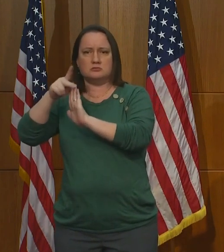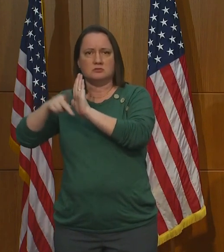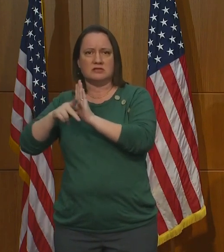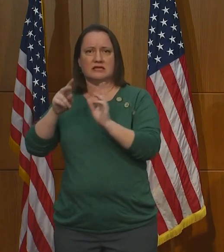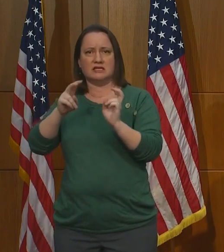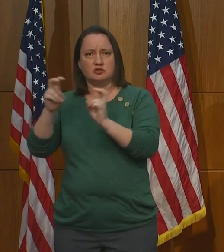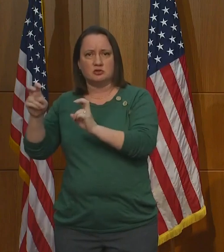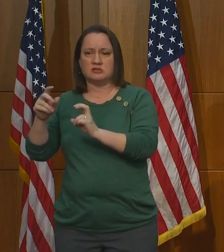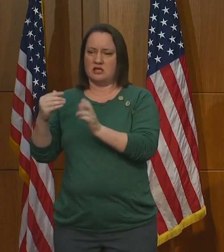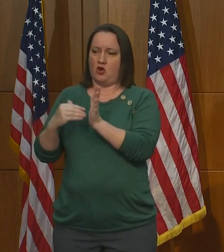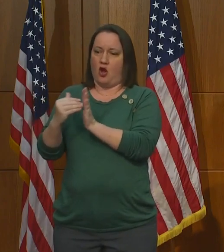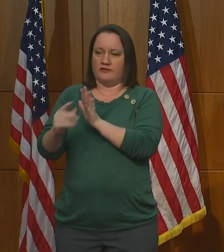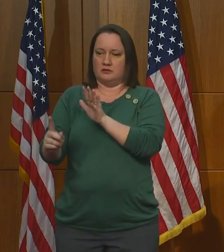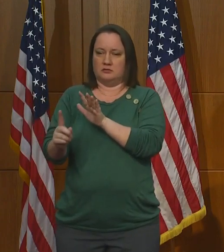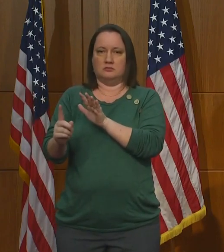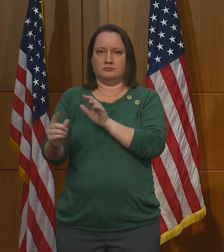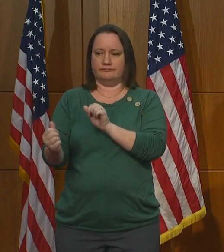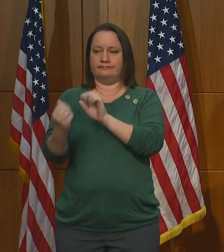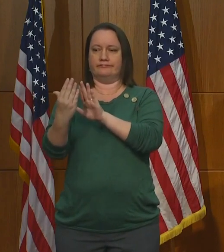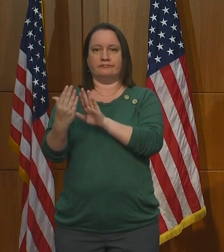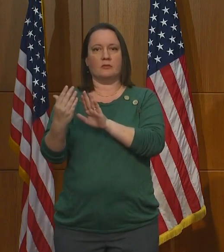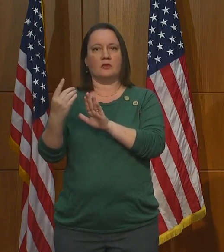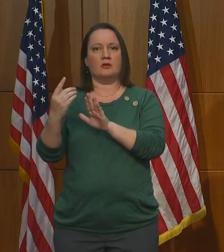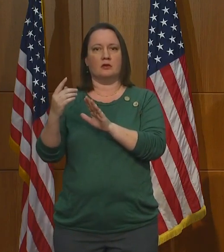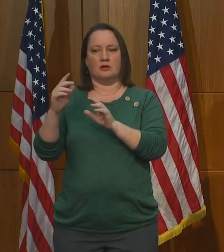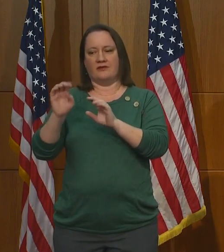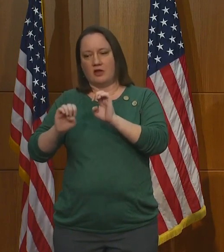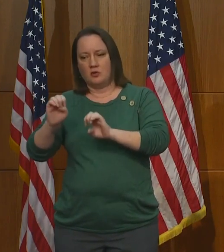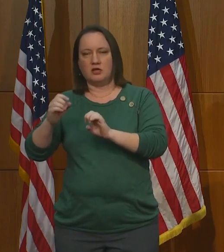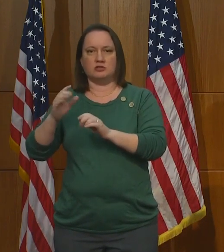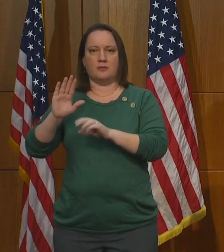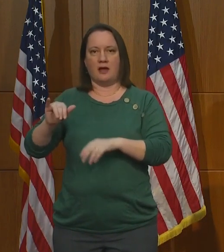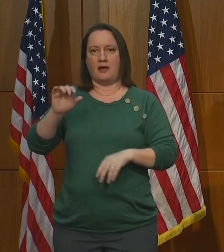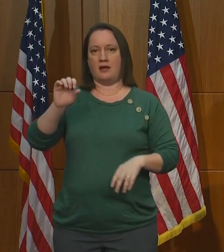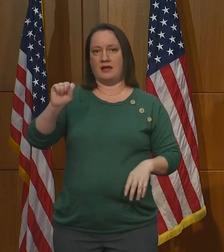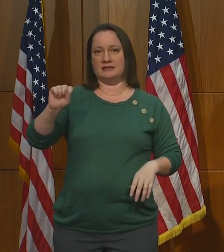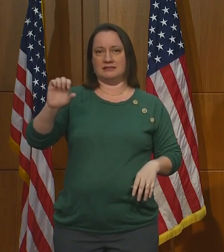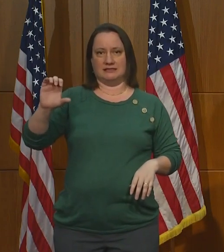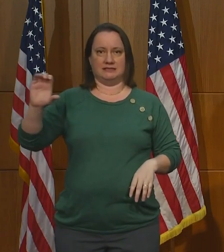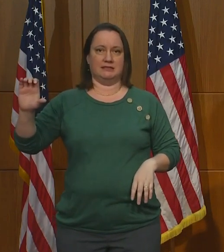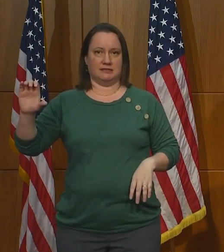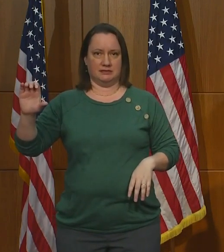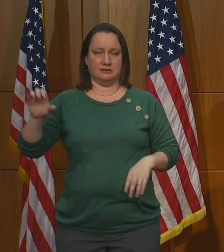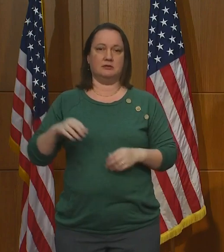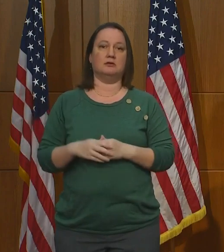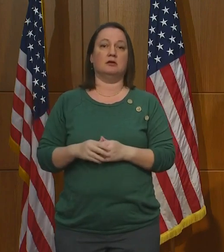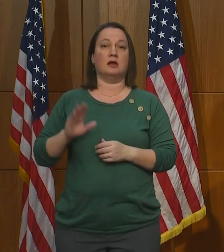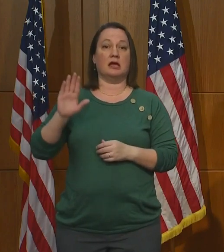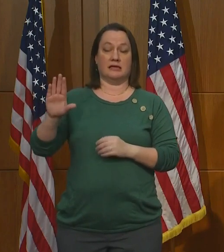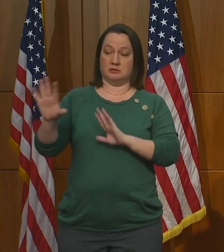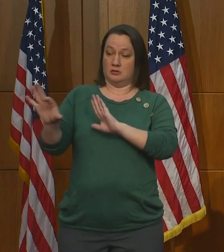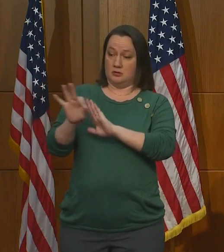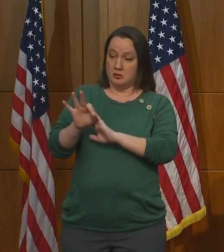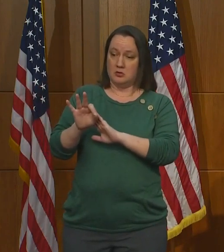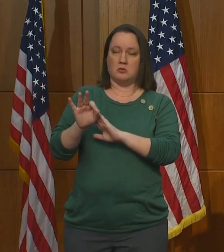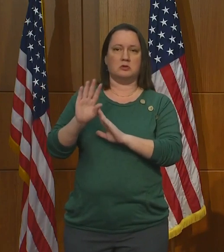THE REGULATORY ISSUES THAT FREQUENTLY COME BEFORE THE SCC.